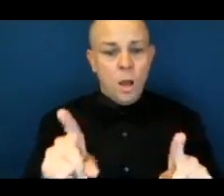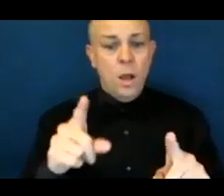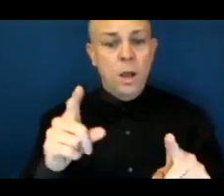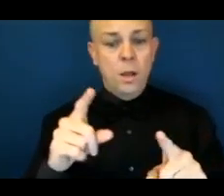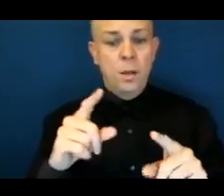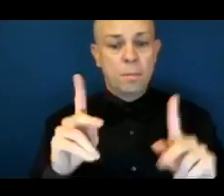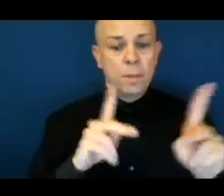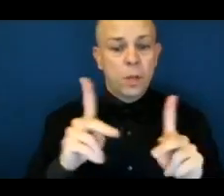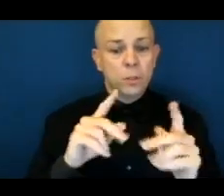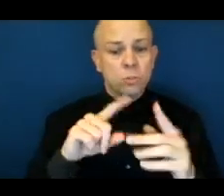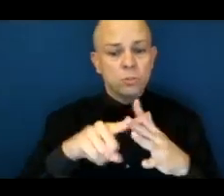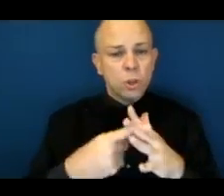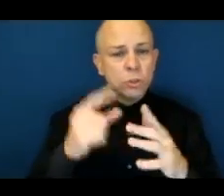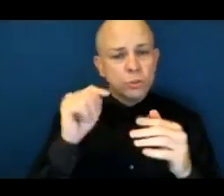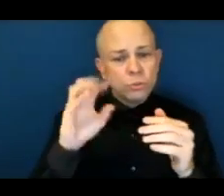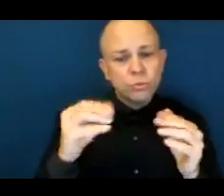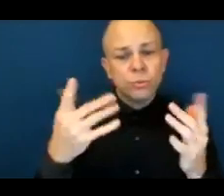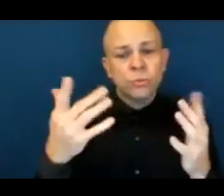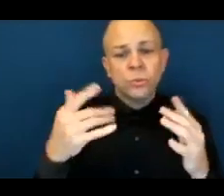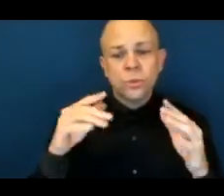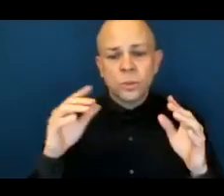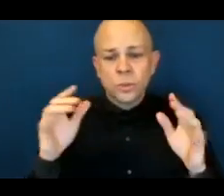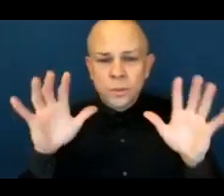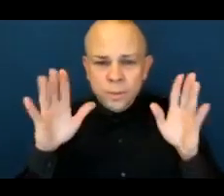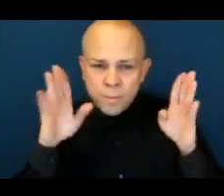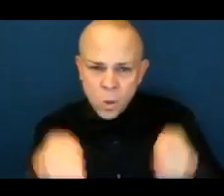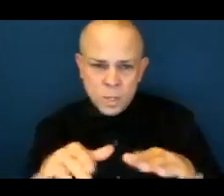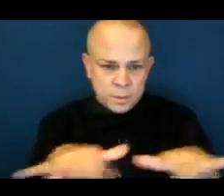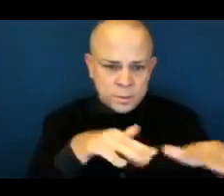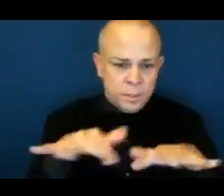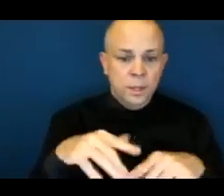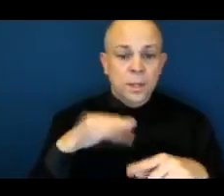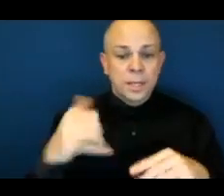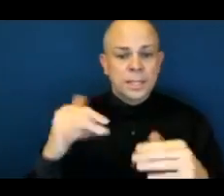focused on communities maintaining uh the containment where it exists and